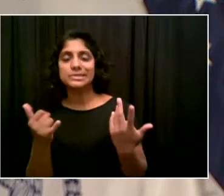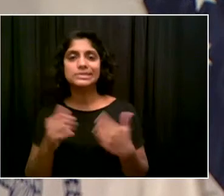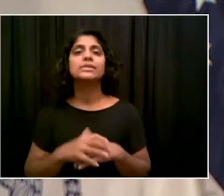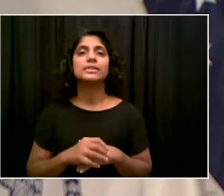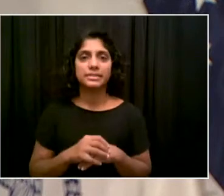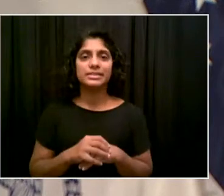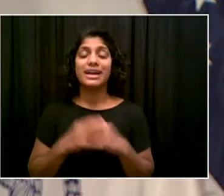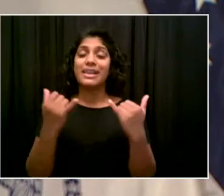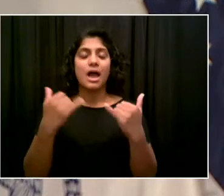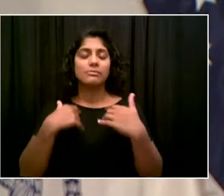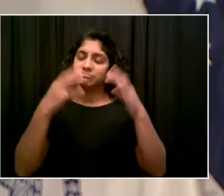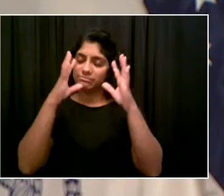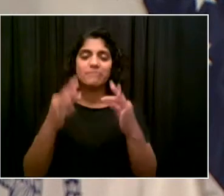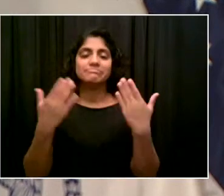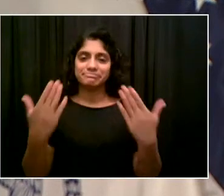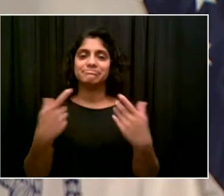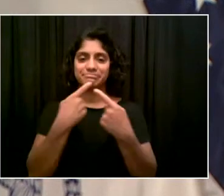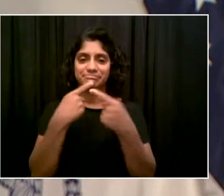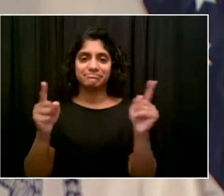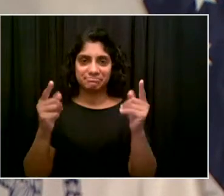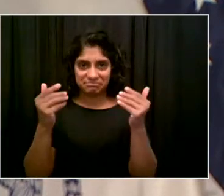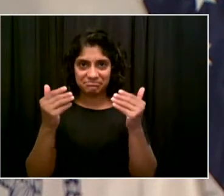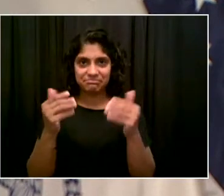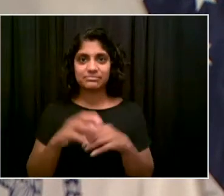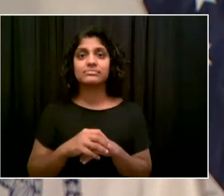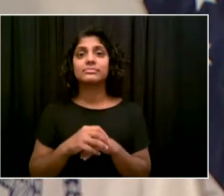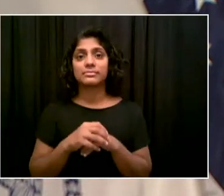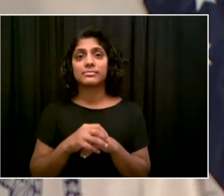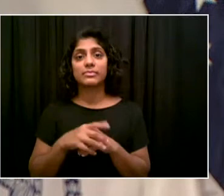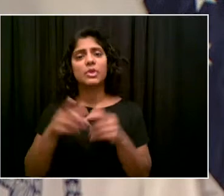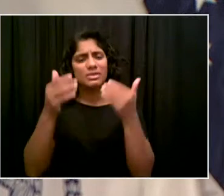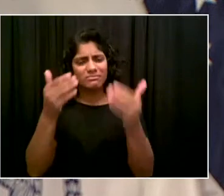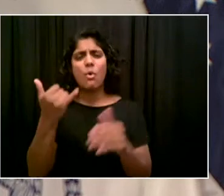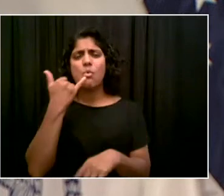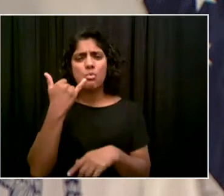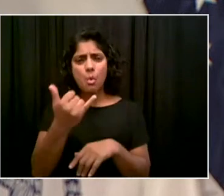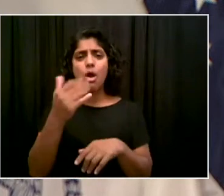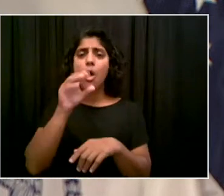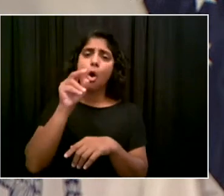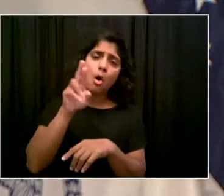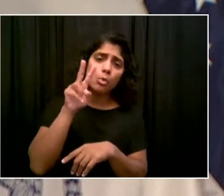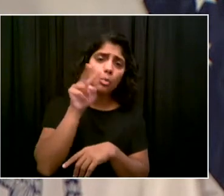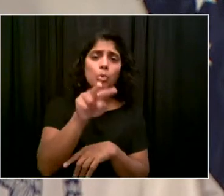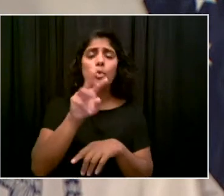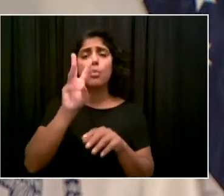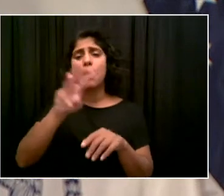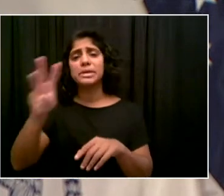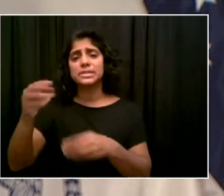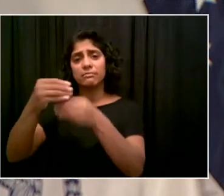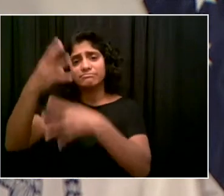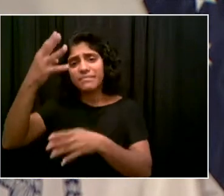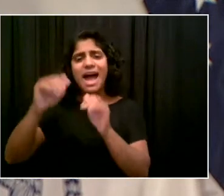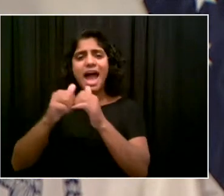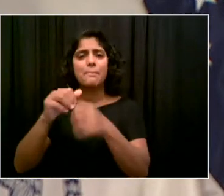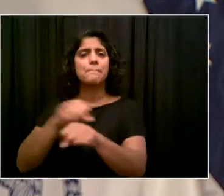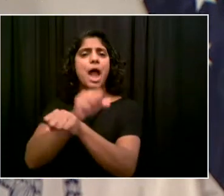HOW MANY PEOPLE I'VE TALKED TO. NOW IT'S TIME, NEW YORK CITY IS COMING BACK AND